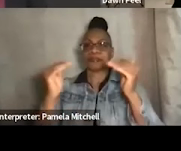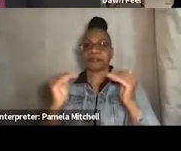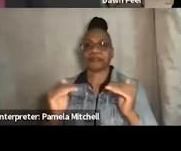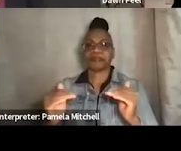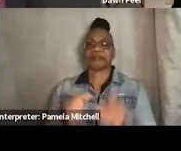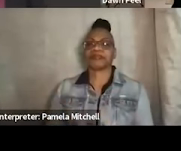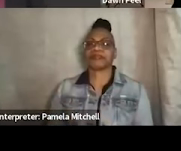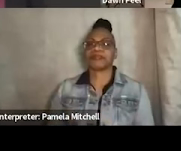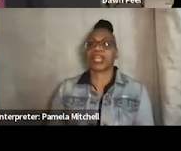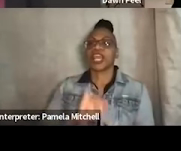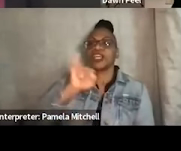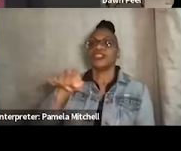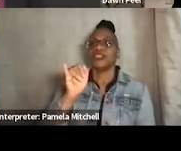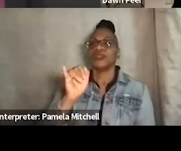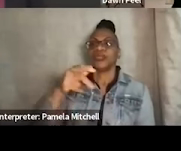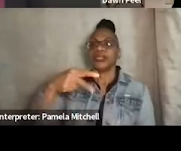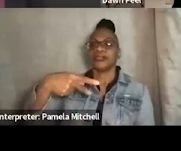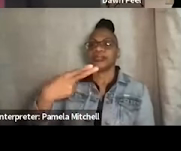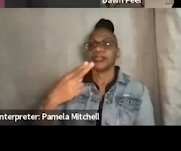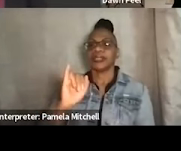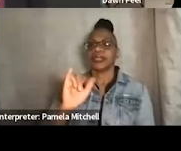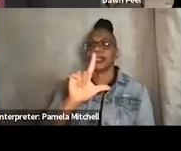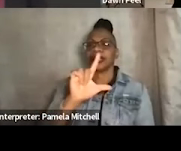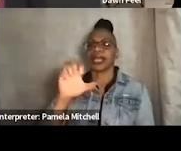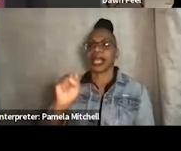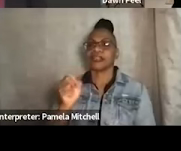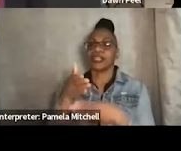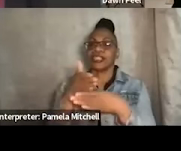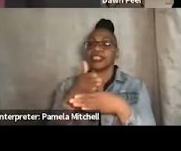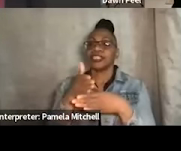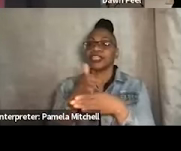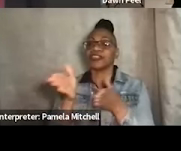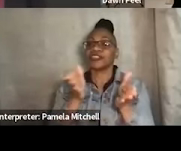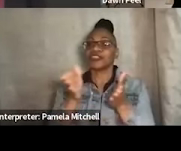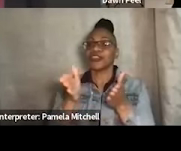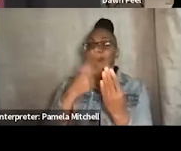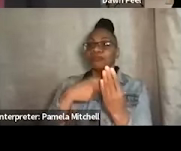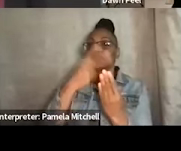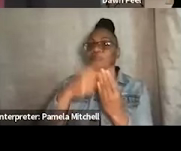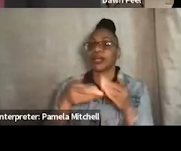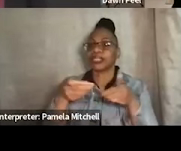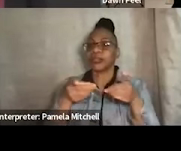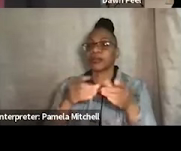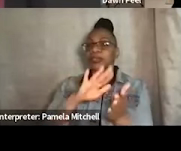And Julie Phillips is Shared Services Program Director at the Mid-America Regional Council